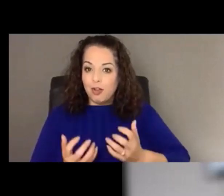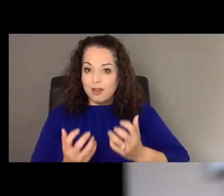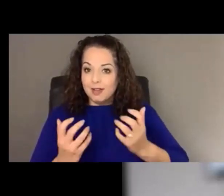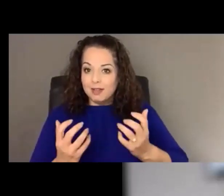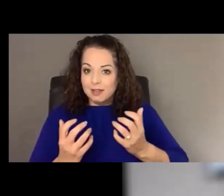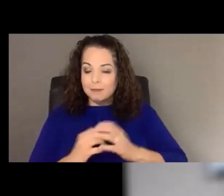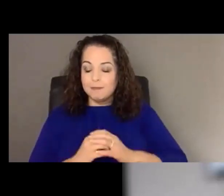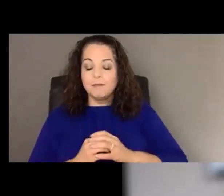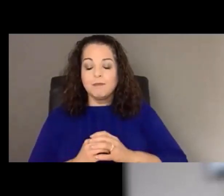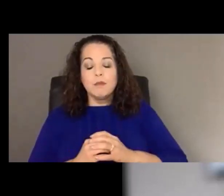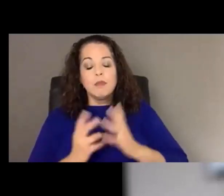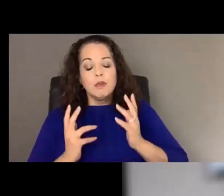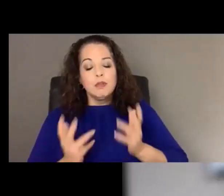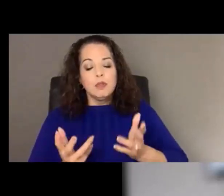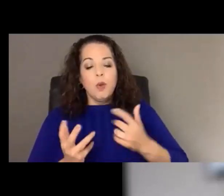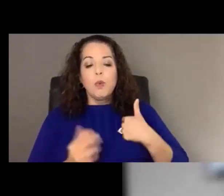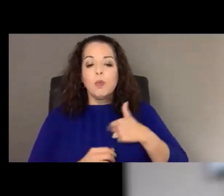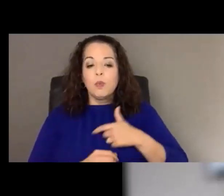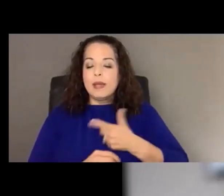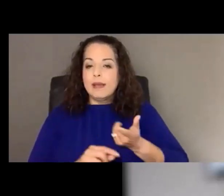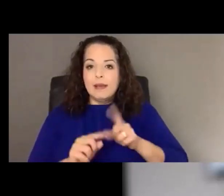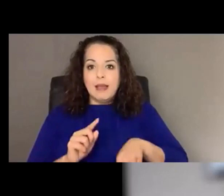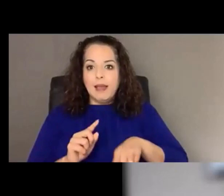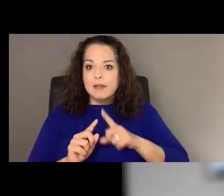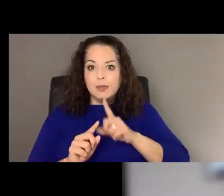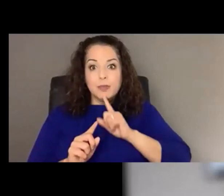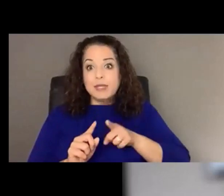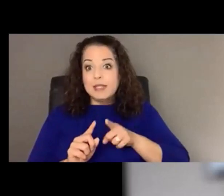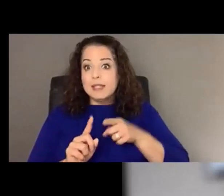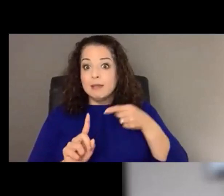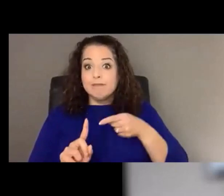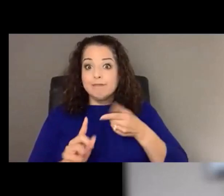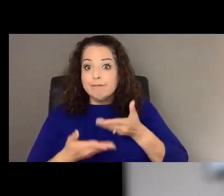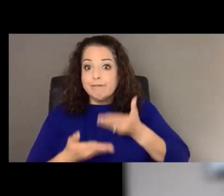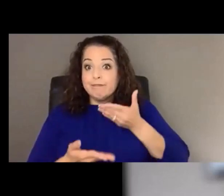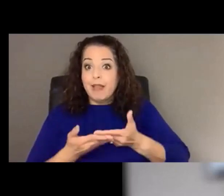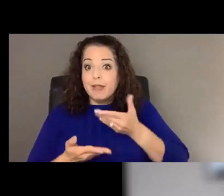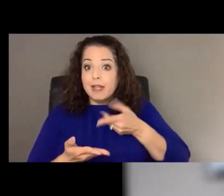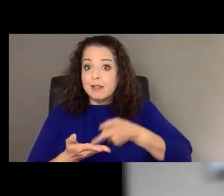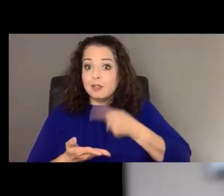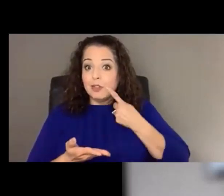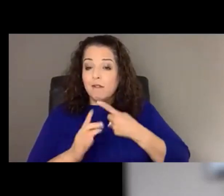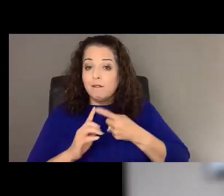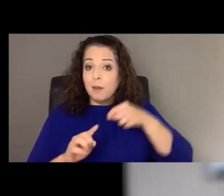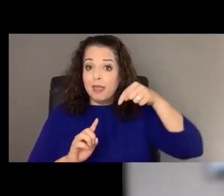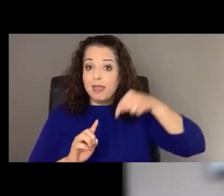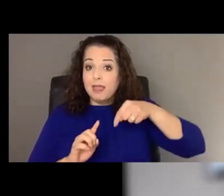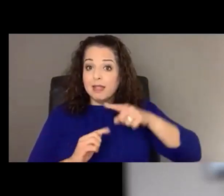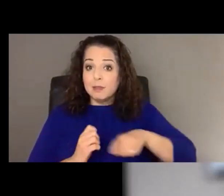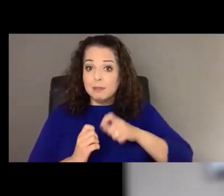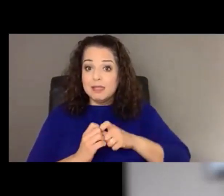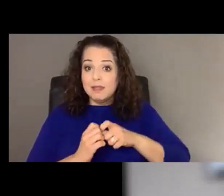So we can't speak to what the evidence shows for that from this particular study,